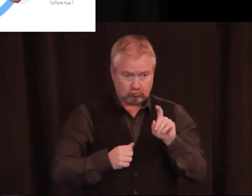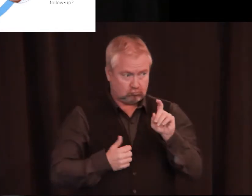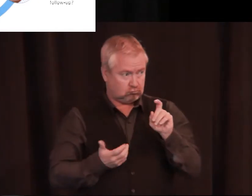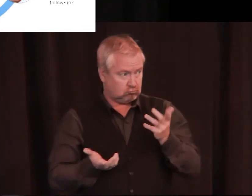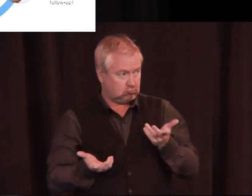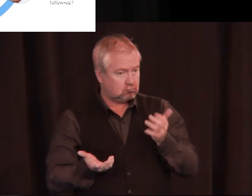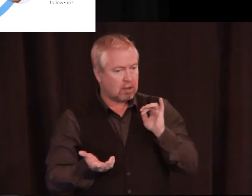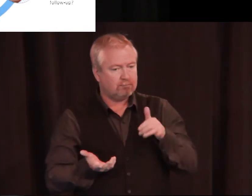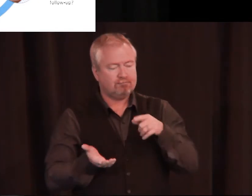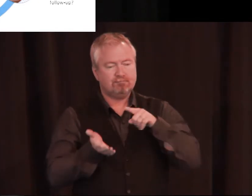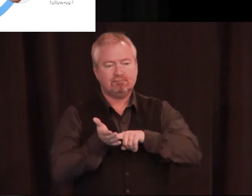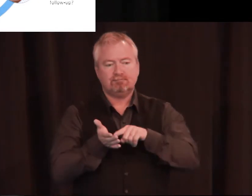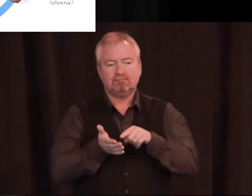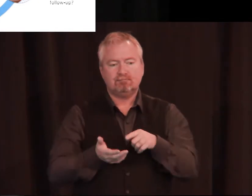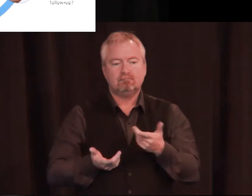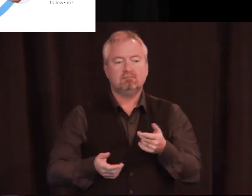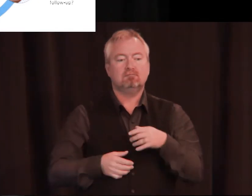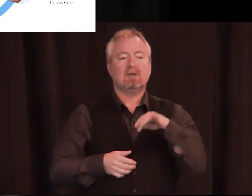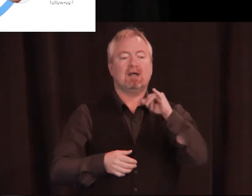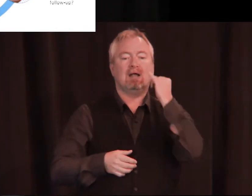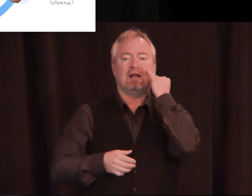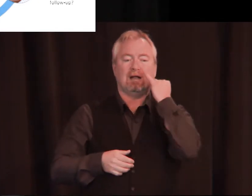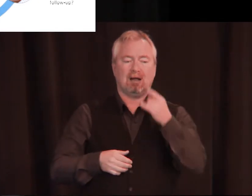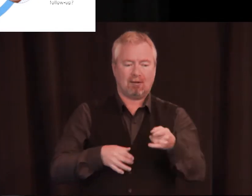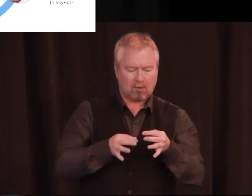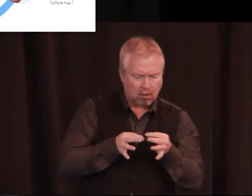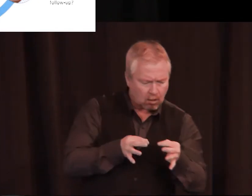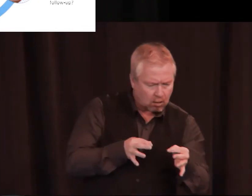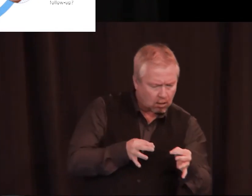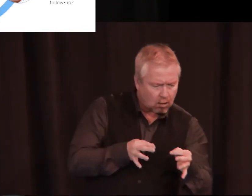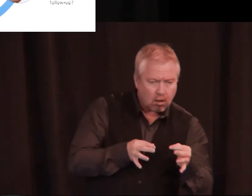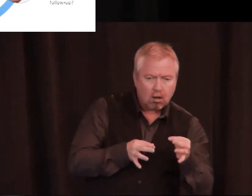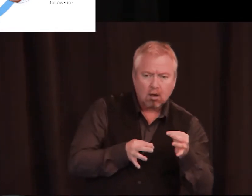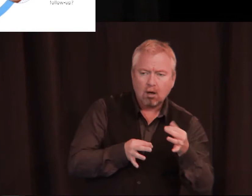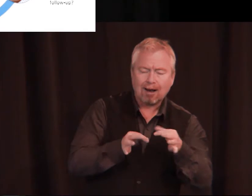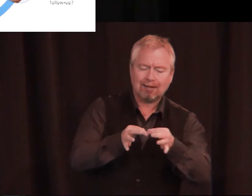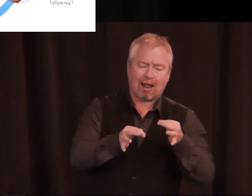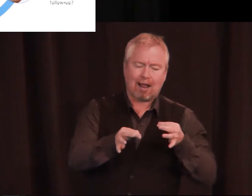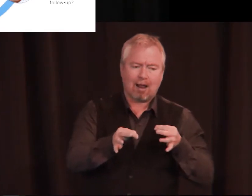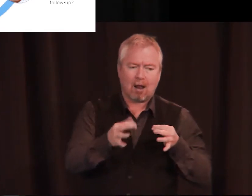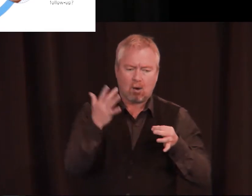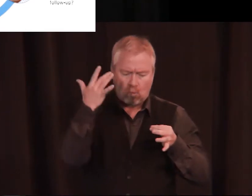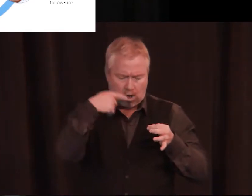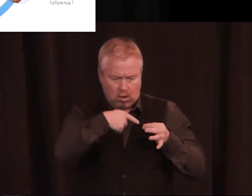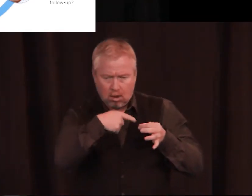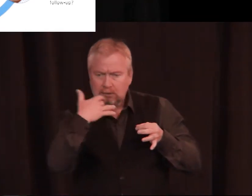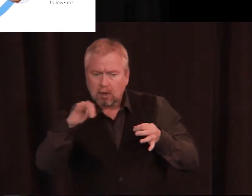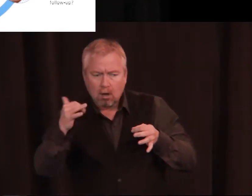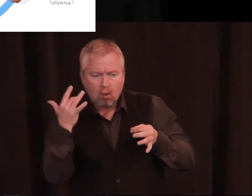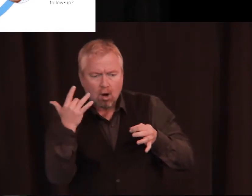And if there are delays in the process, what are the factors that are influencing